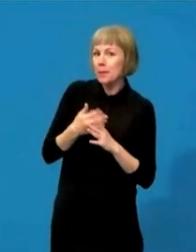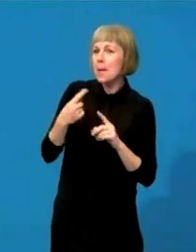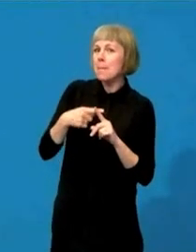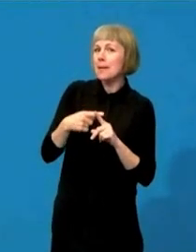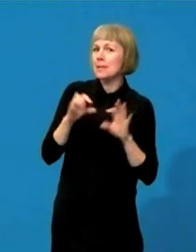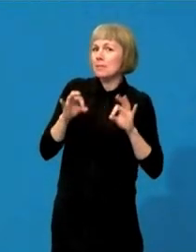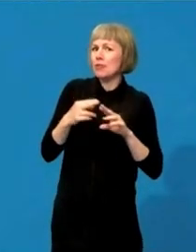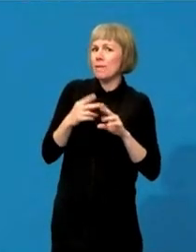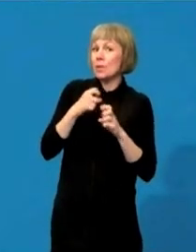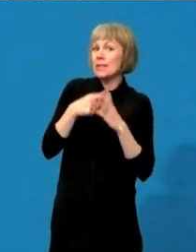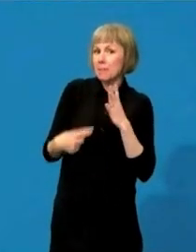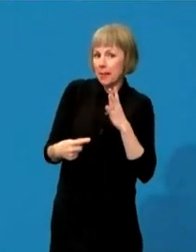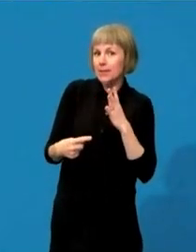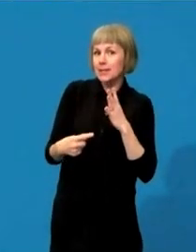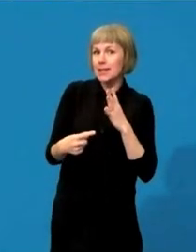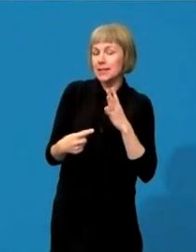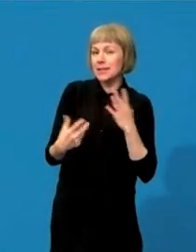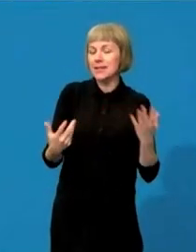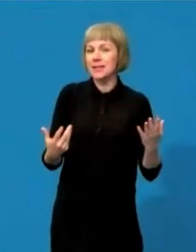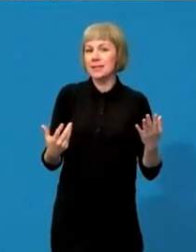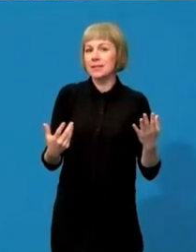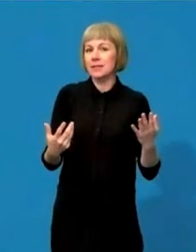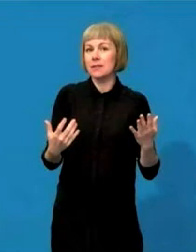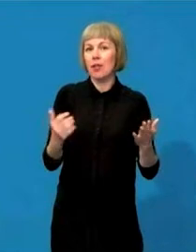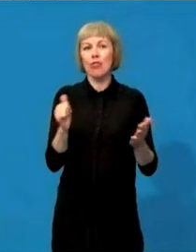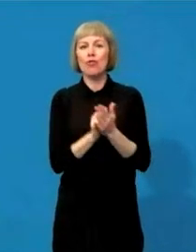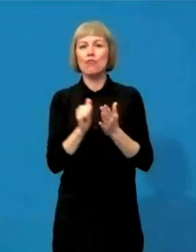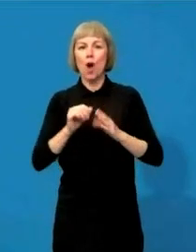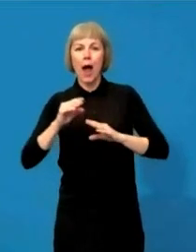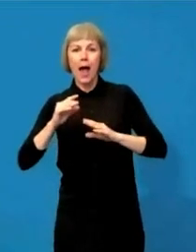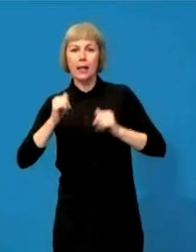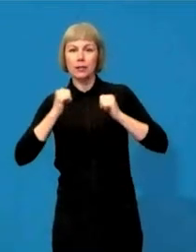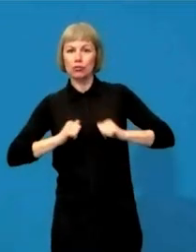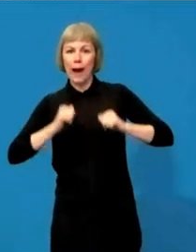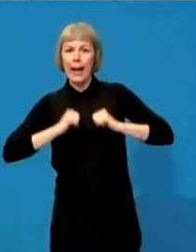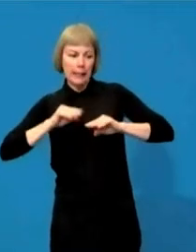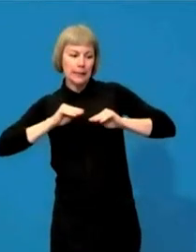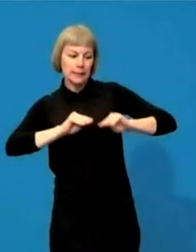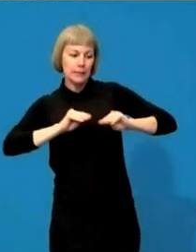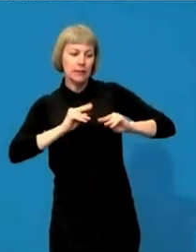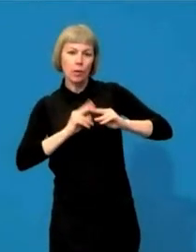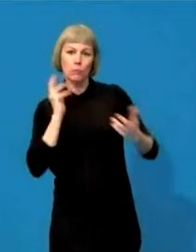find the right model for any children or anybody who's got a disability to be able to